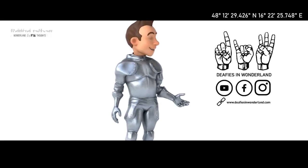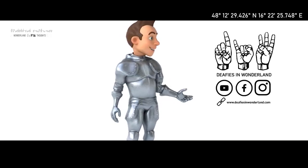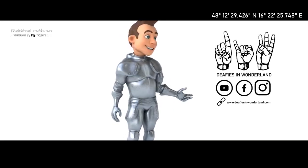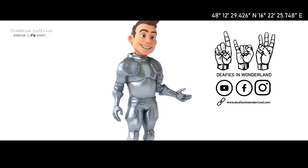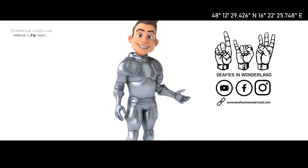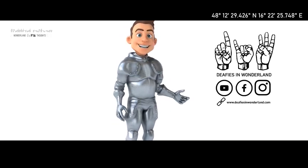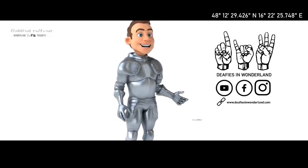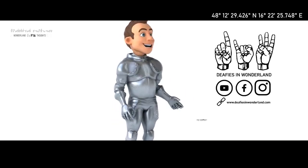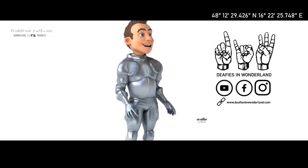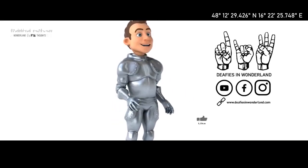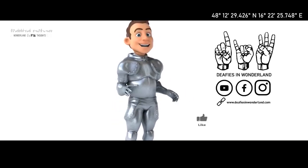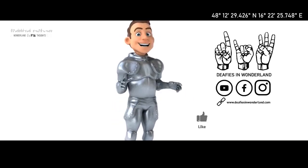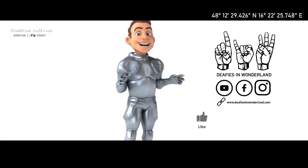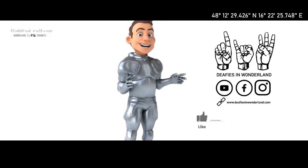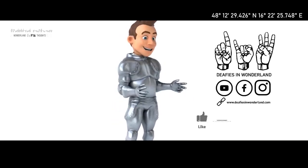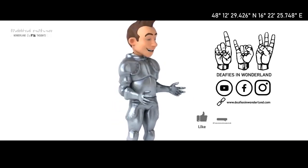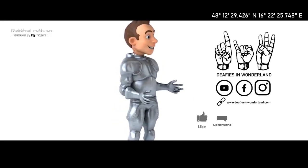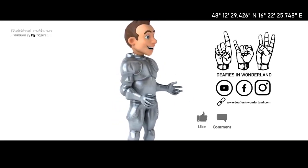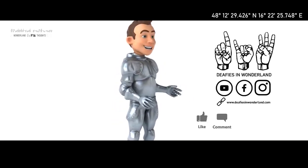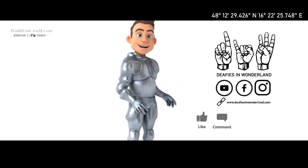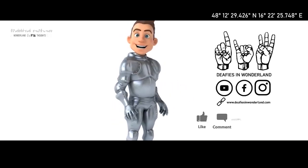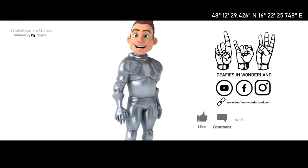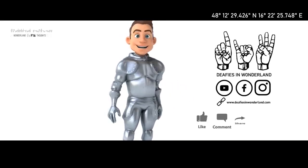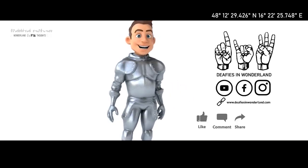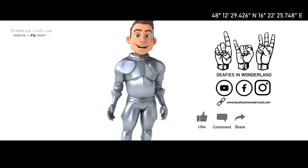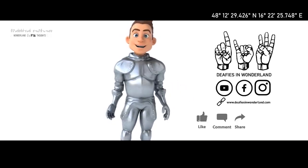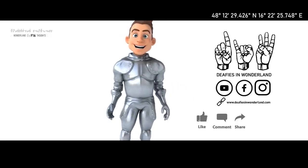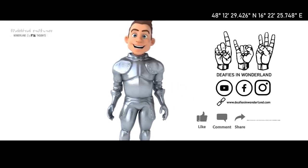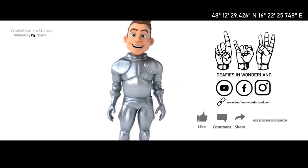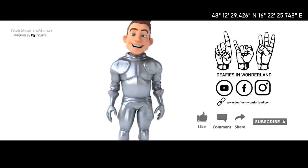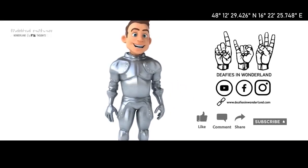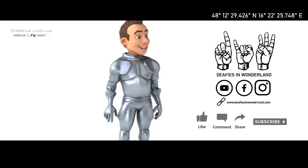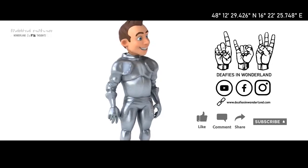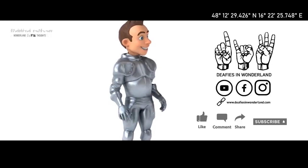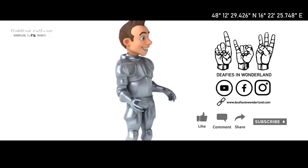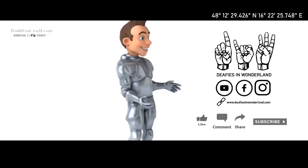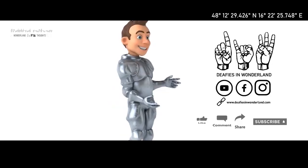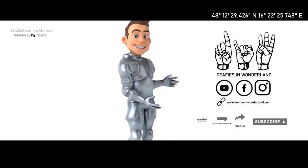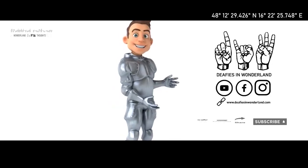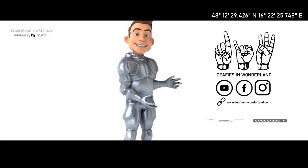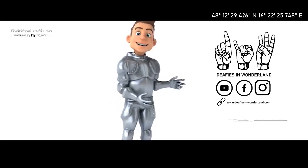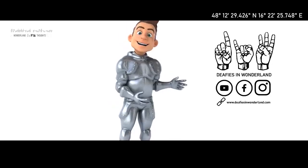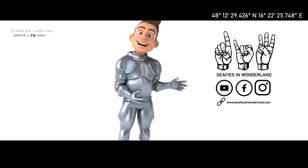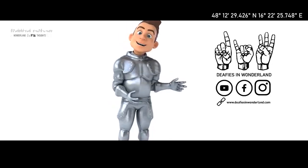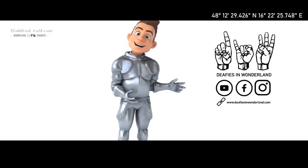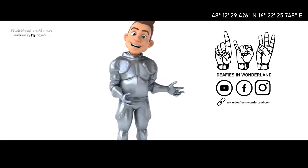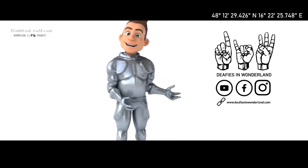[Now is your chance to support our channel and To become part of our growing community.]